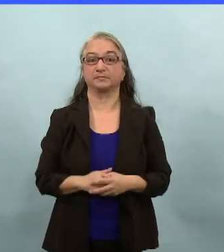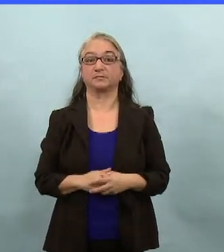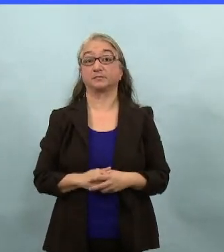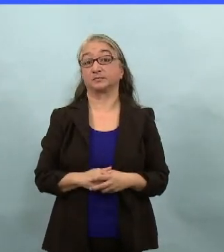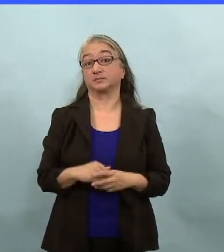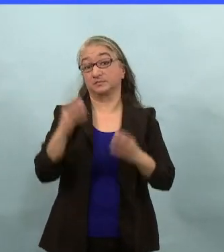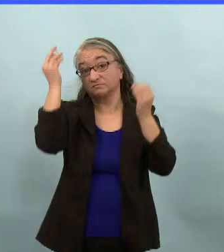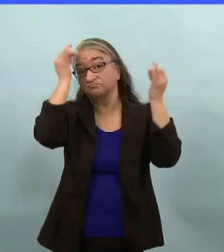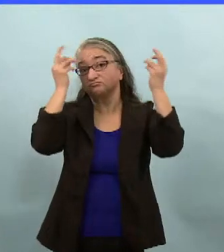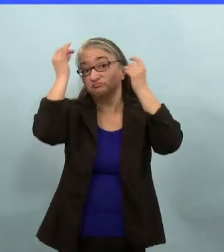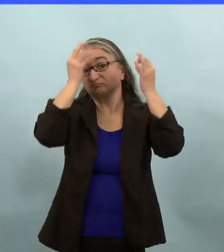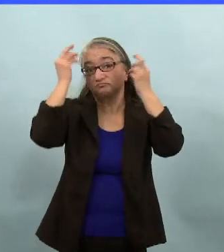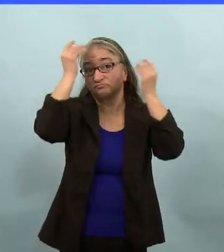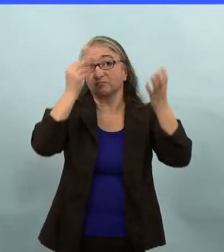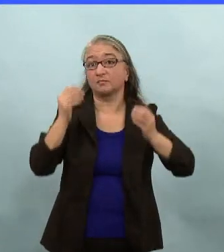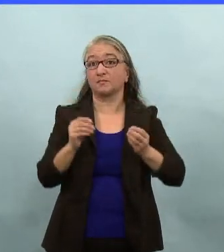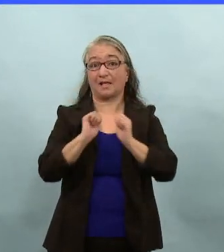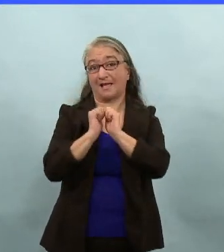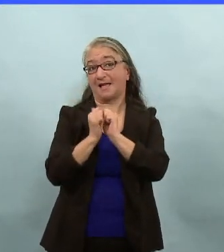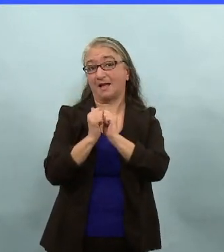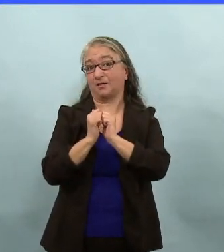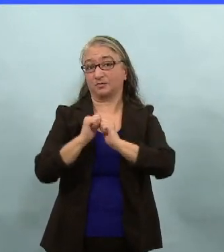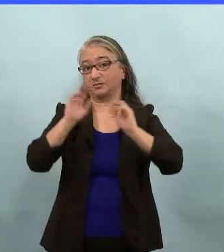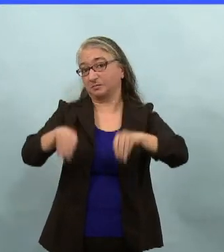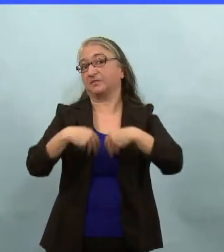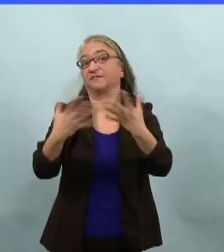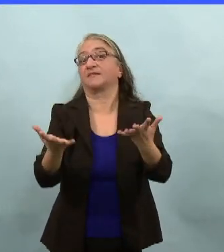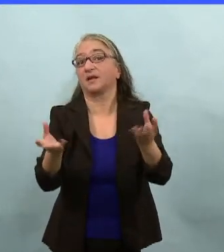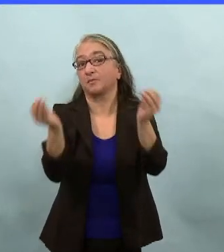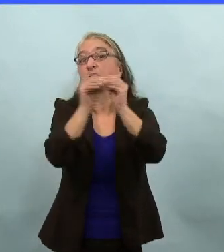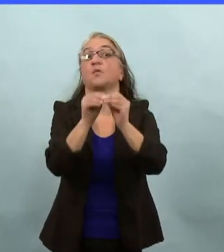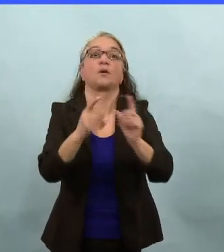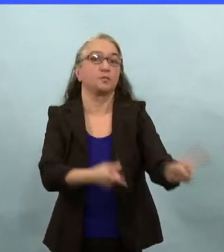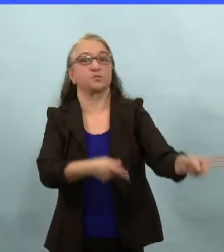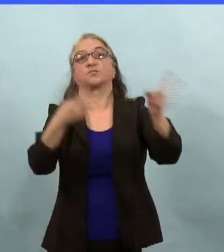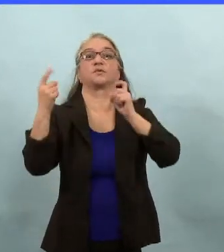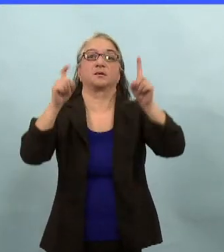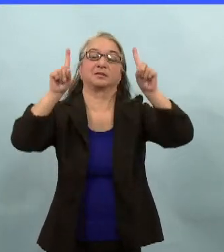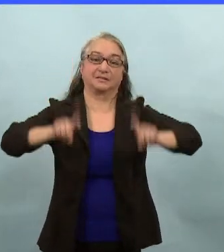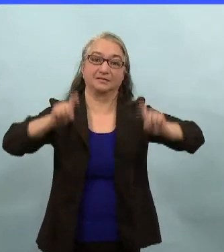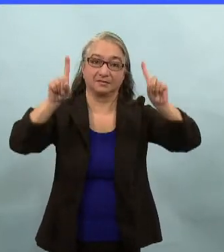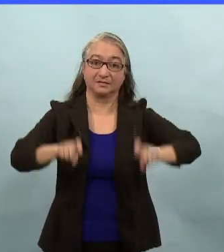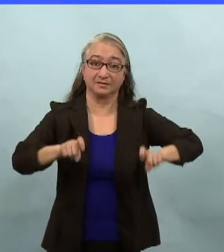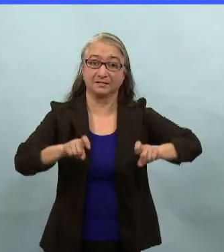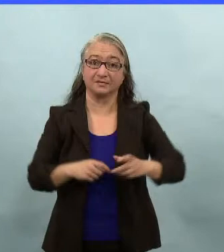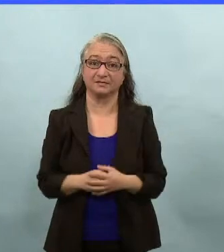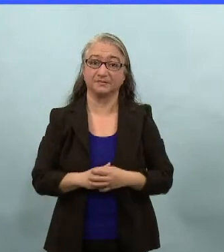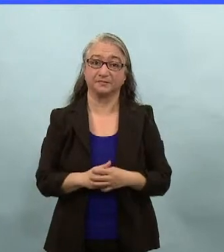we could ensure manitobans receive their test results quickly we signed a contract uh so that